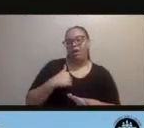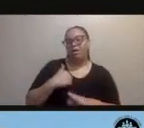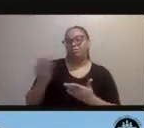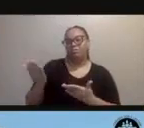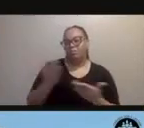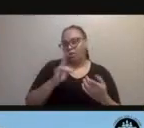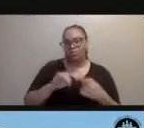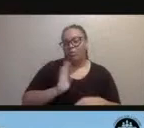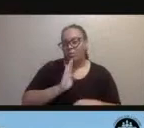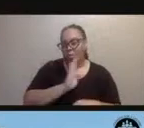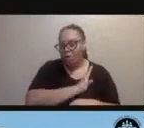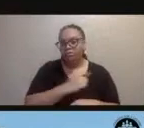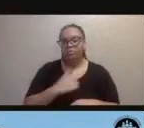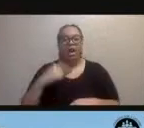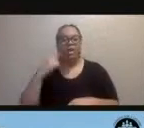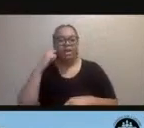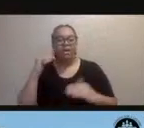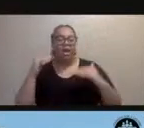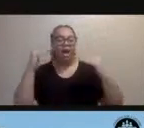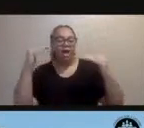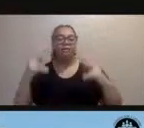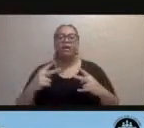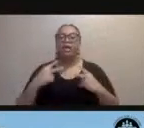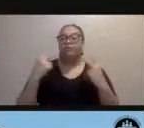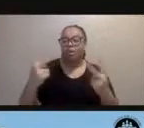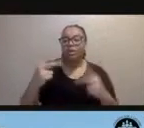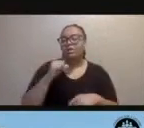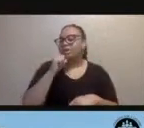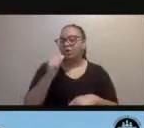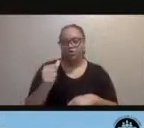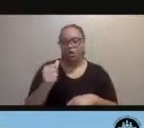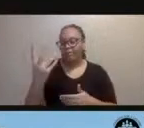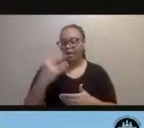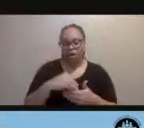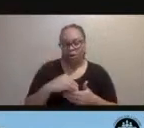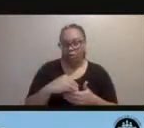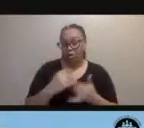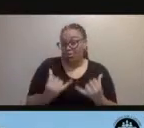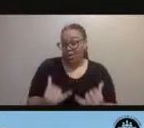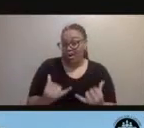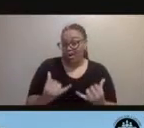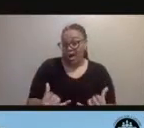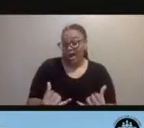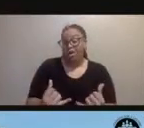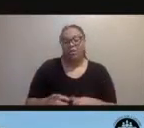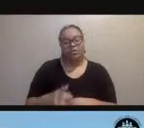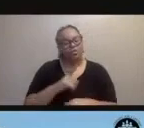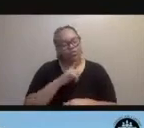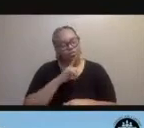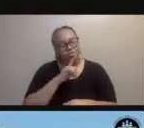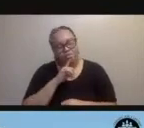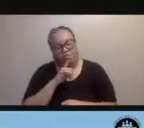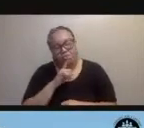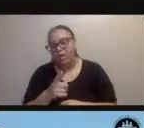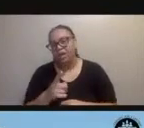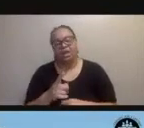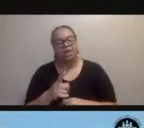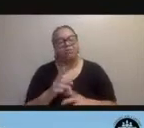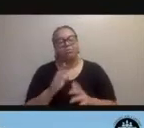SEE IF WE CAN BRAINSTORM ON SOME SOLUTIONS BEFORE I BRING THEM TO THE BOARD.